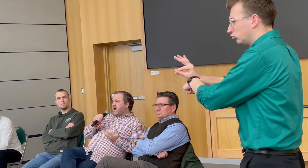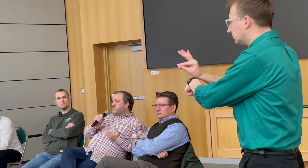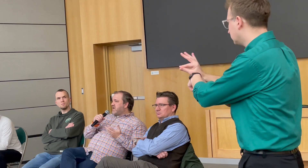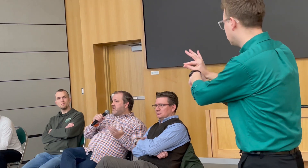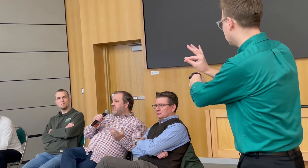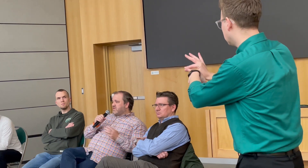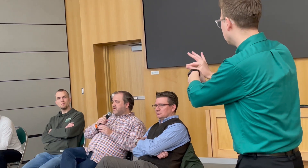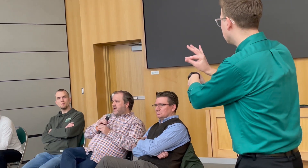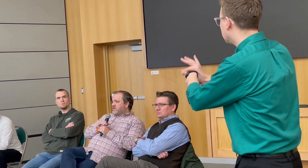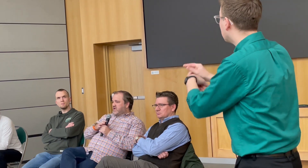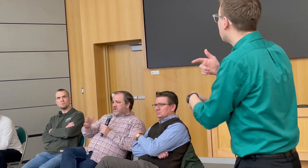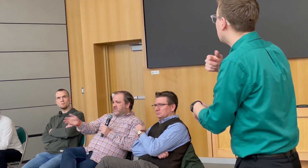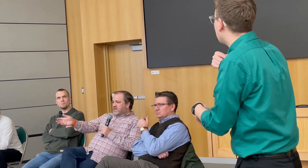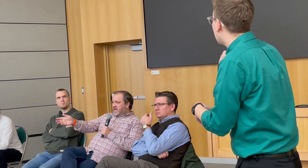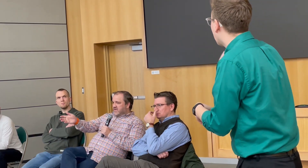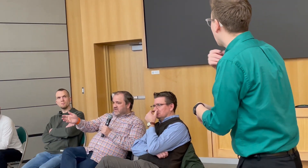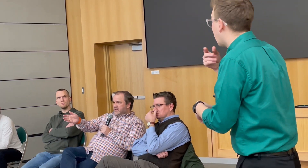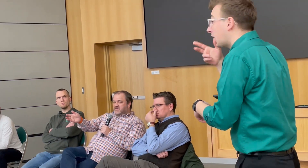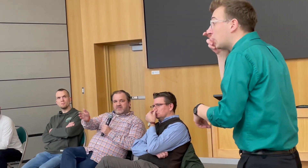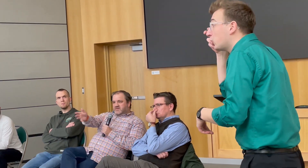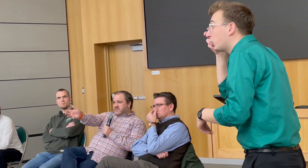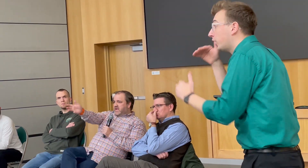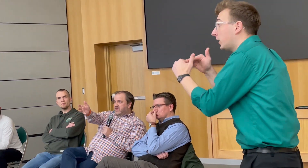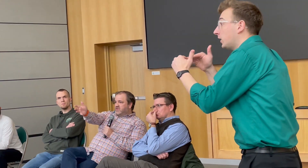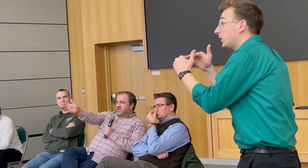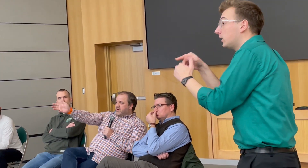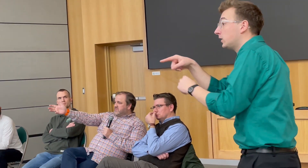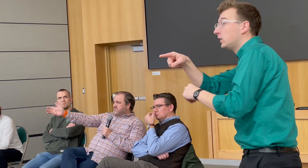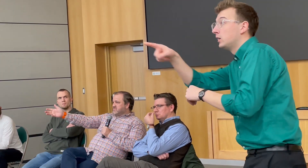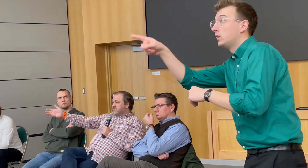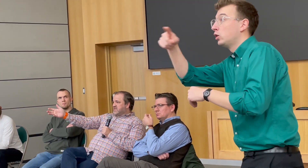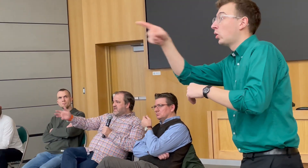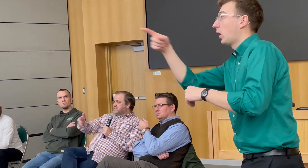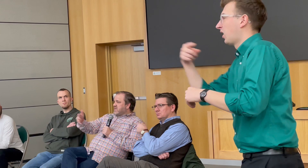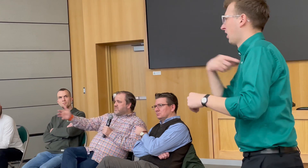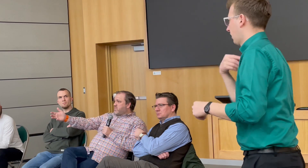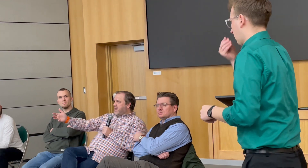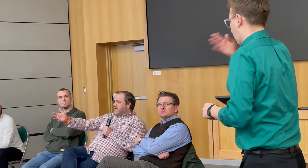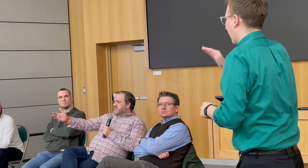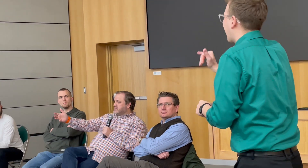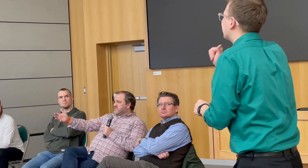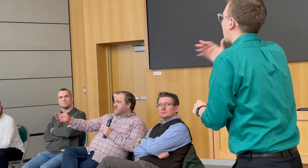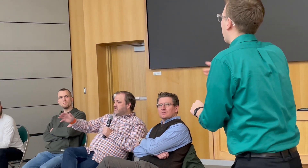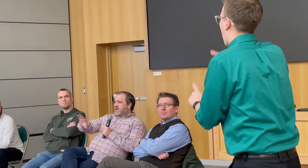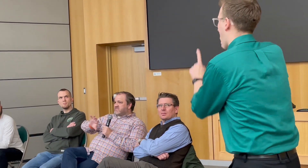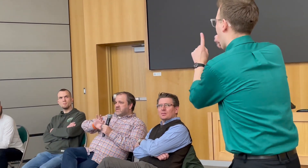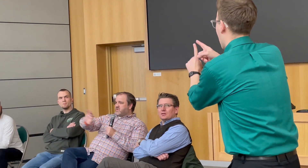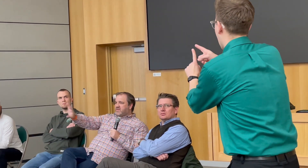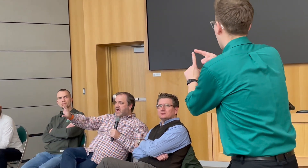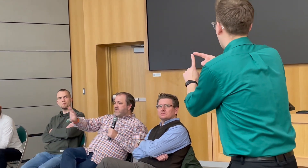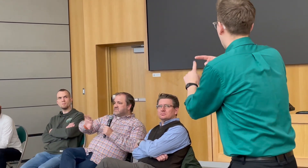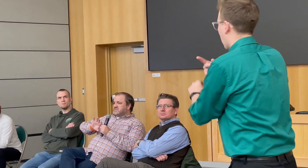I don't care that I don't hear like like you do that's not the point we have Separate Lives